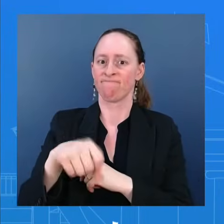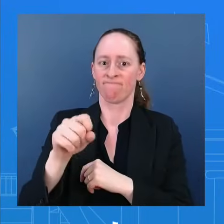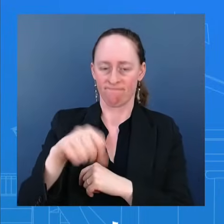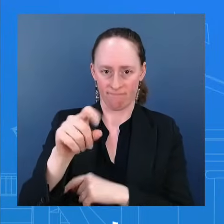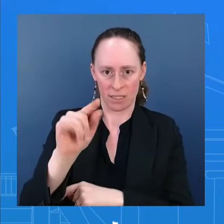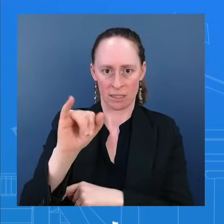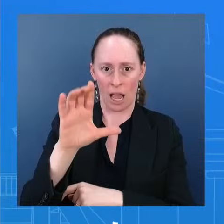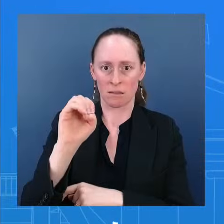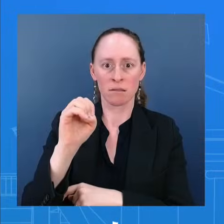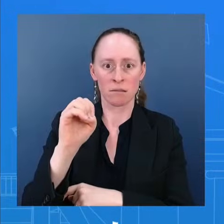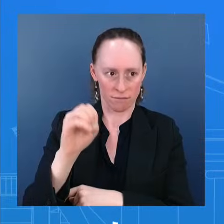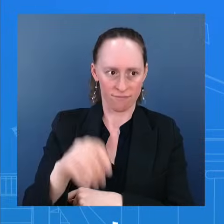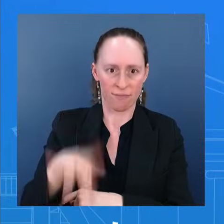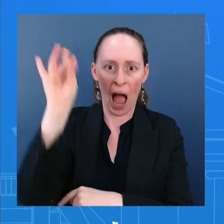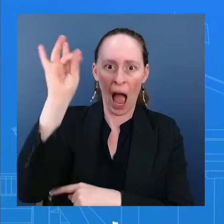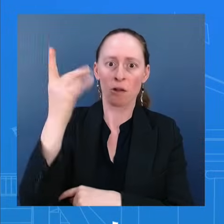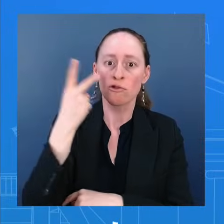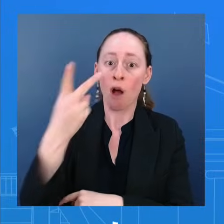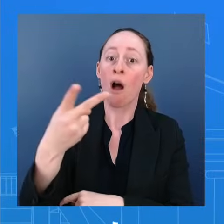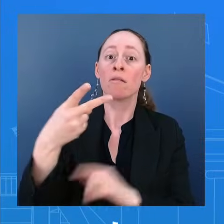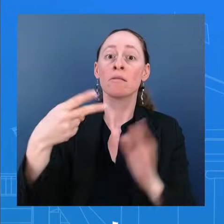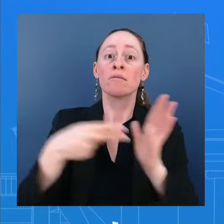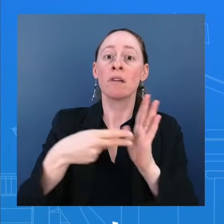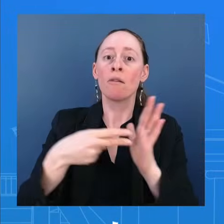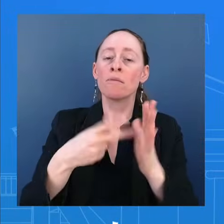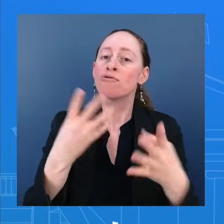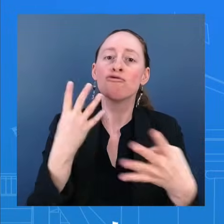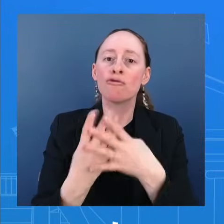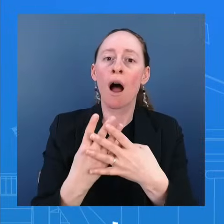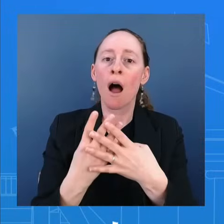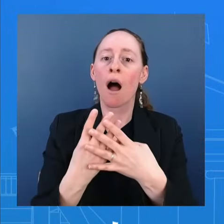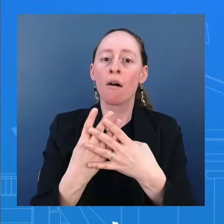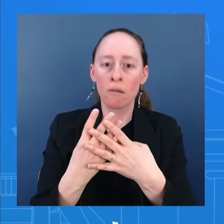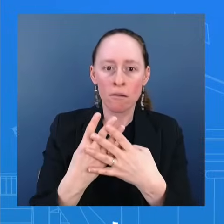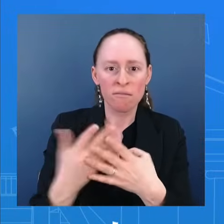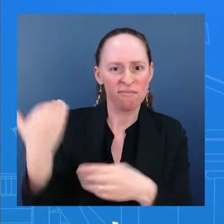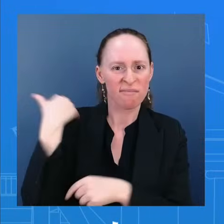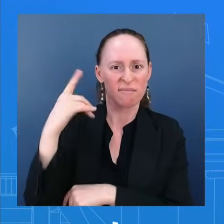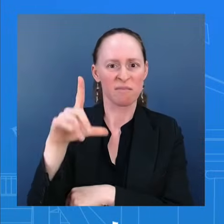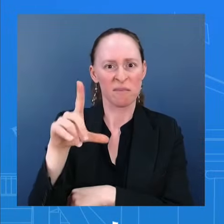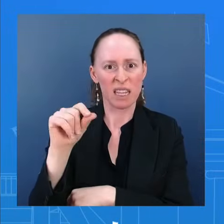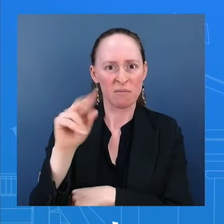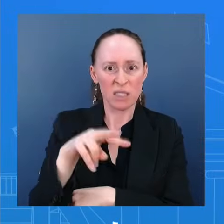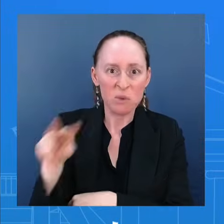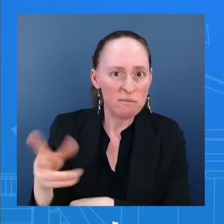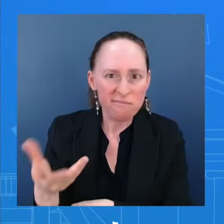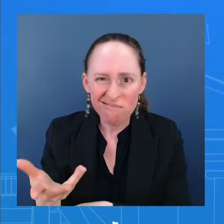I just don't have -- I -- I've seen that press reporting. I -- I don't have any information to verify that reporting,